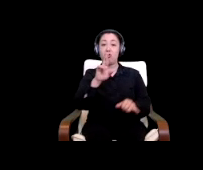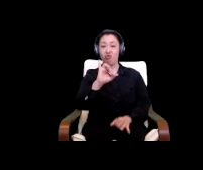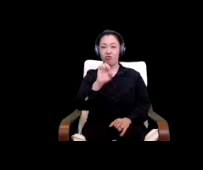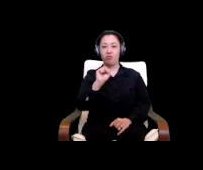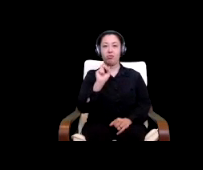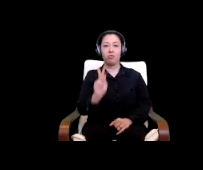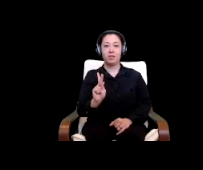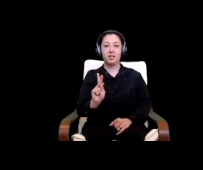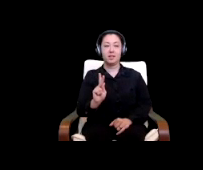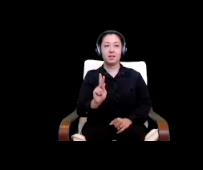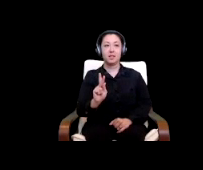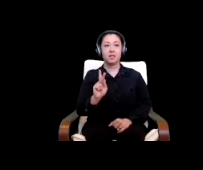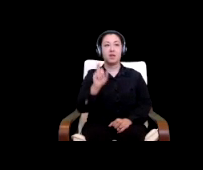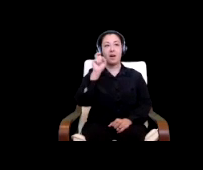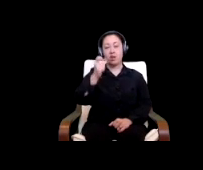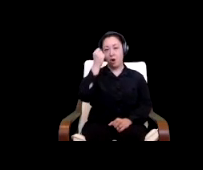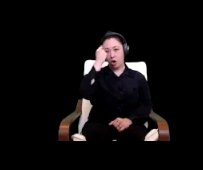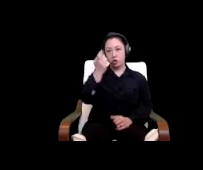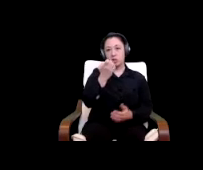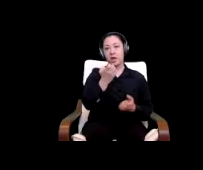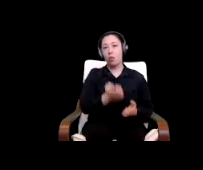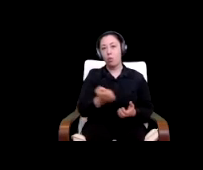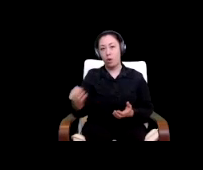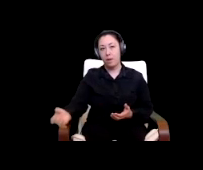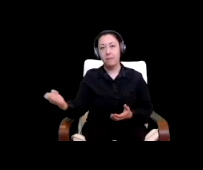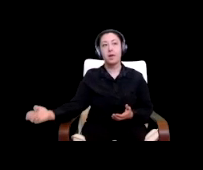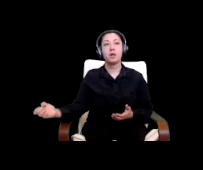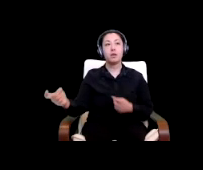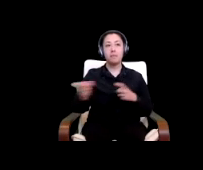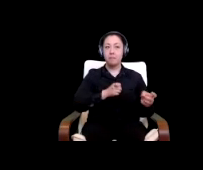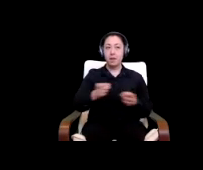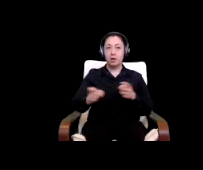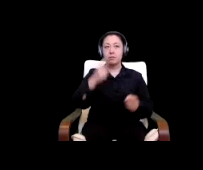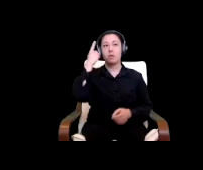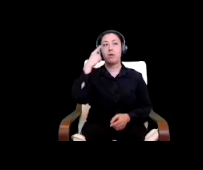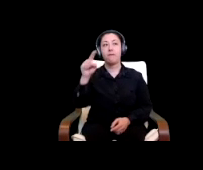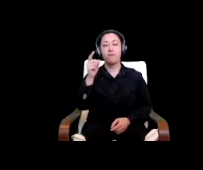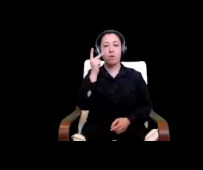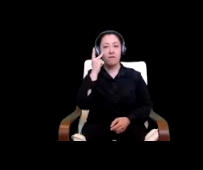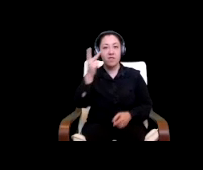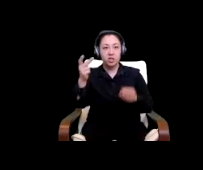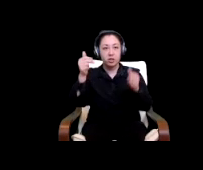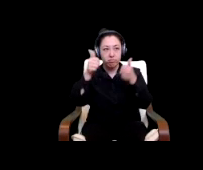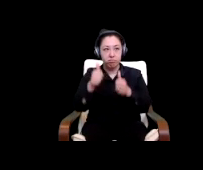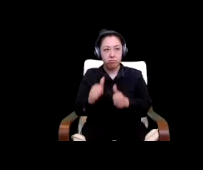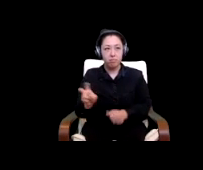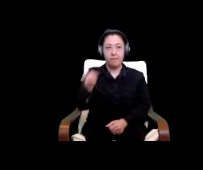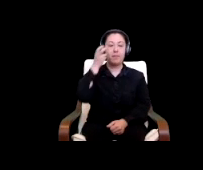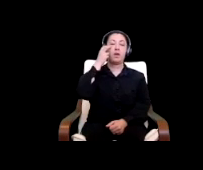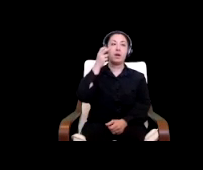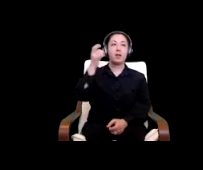understand equipment management for vision loss. Understand light sensitivity. And understand